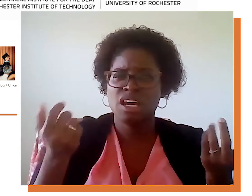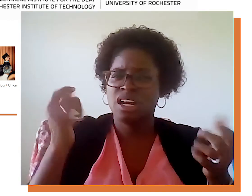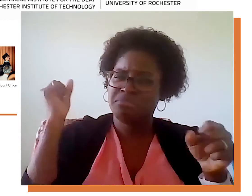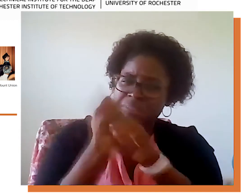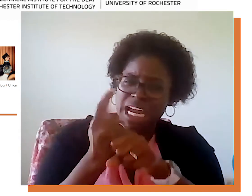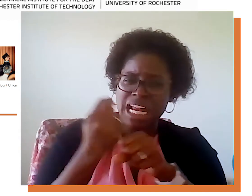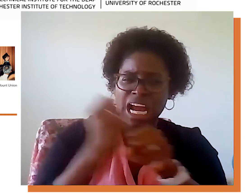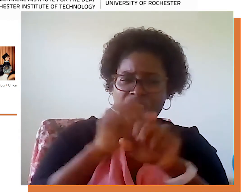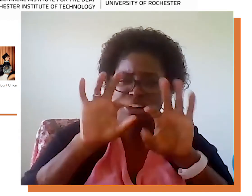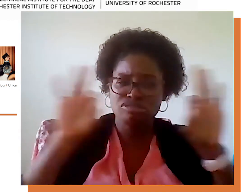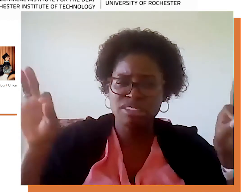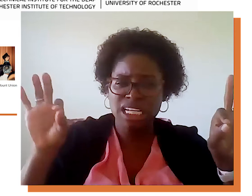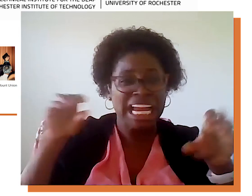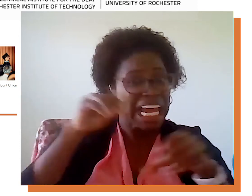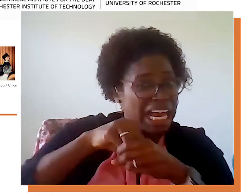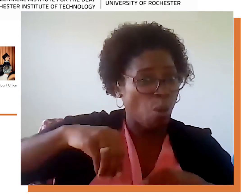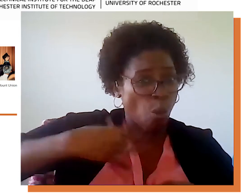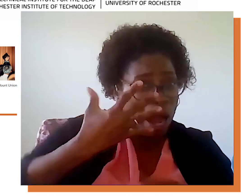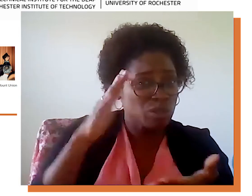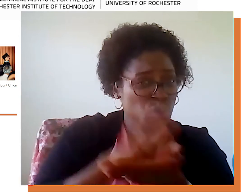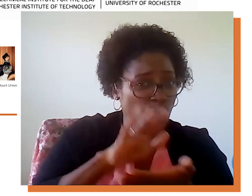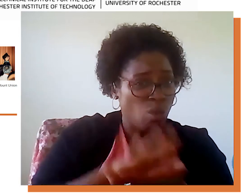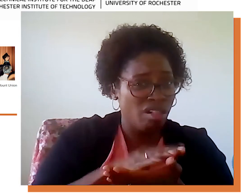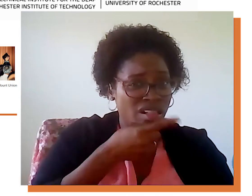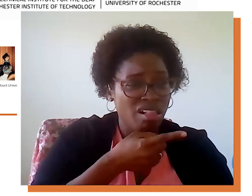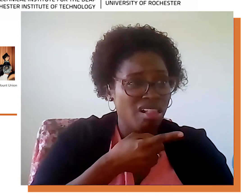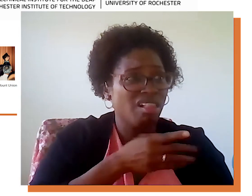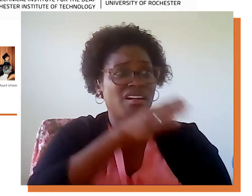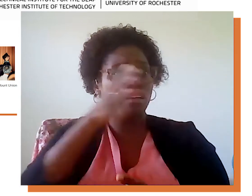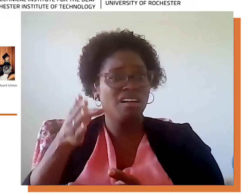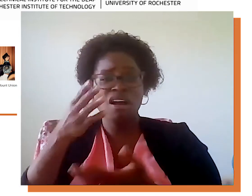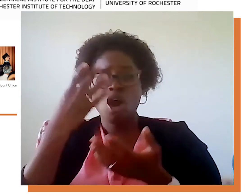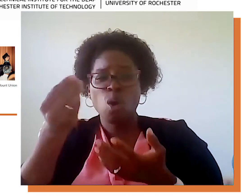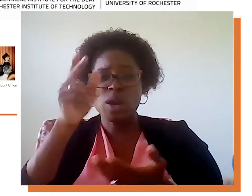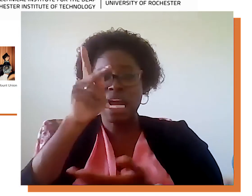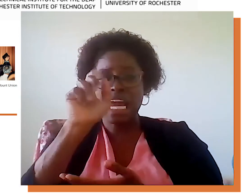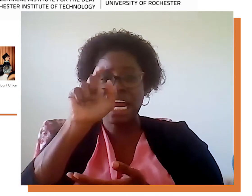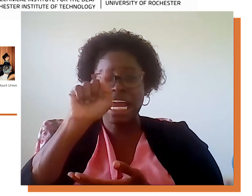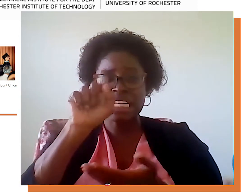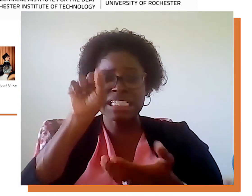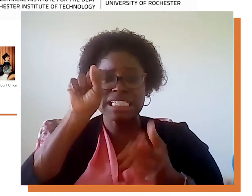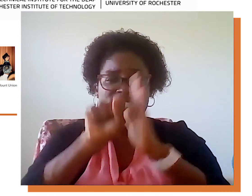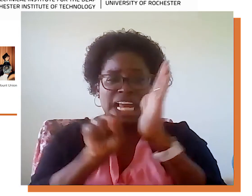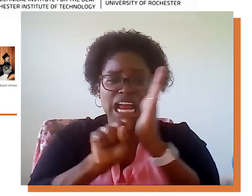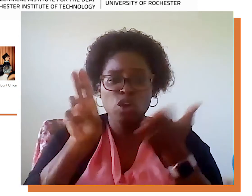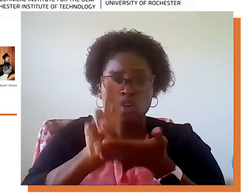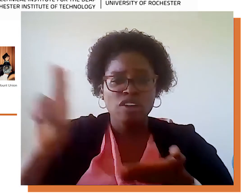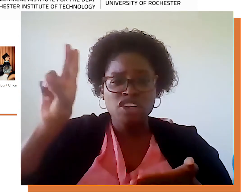Imagine that. Imagine her pursuing a degree at a predominantly white university,